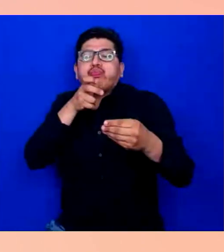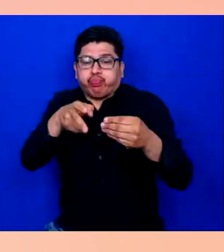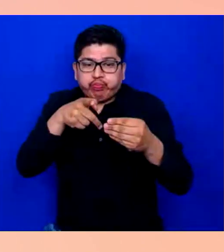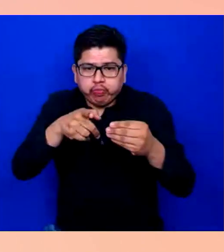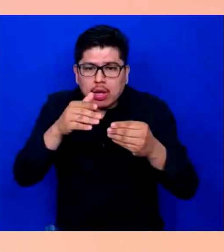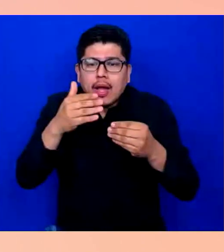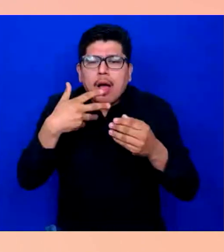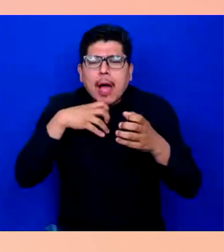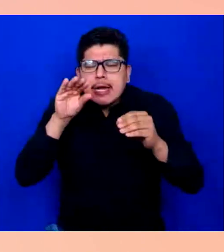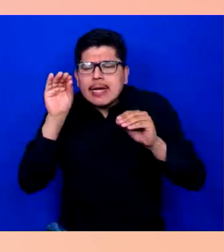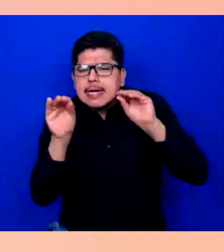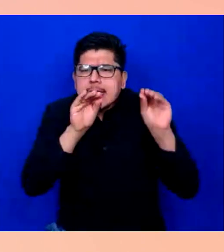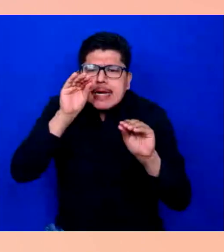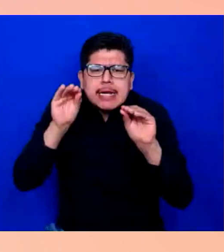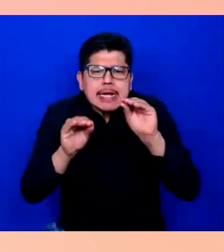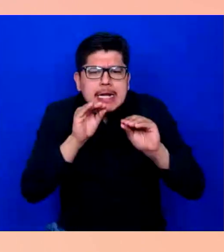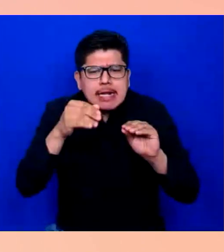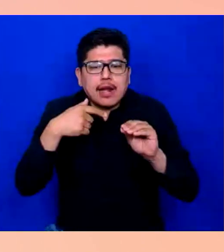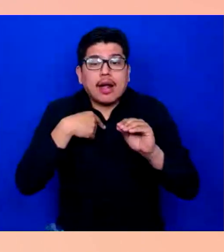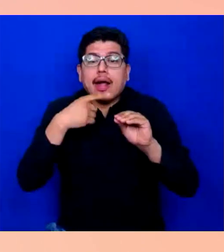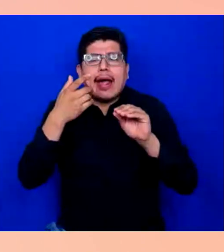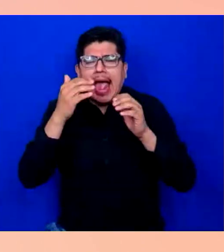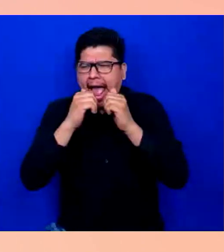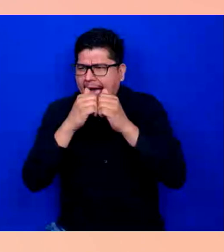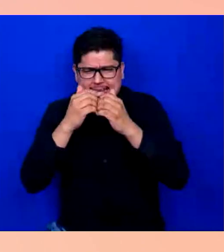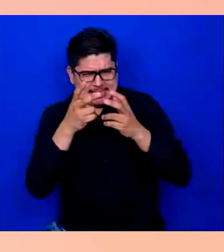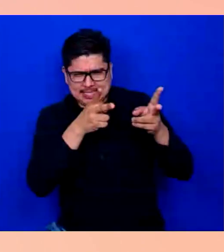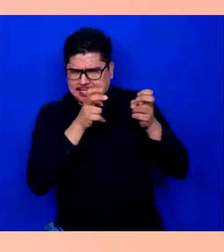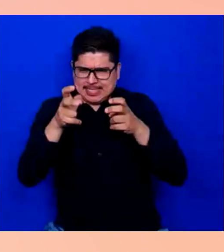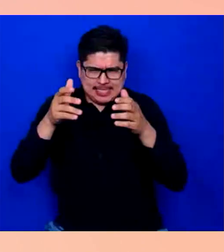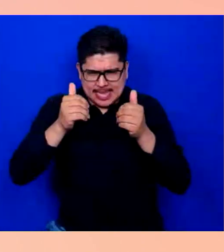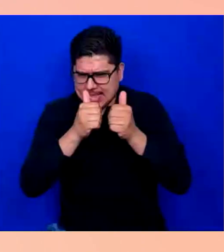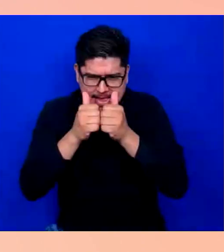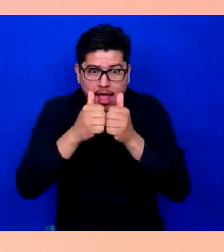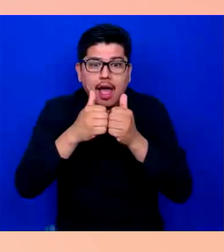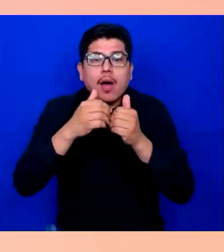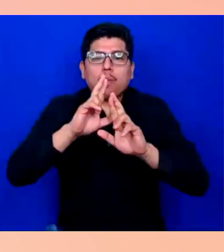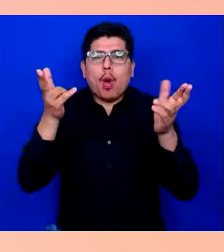I grab the code paste it in and prep for a lot of "press Right Key", "press Down Key",